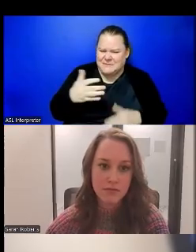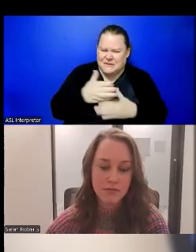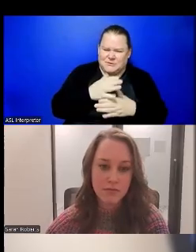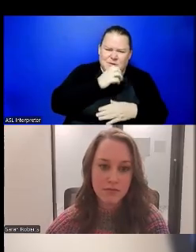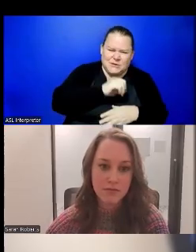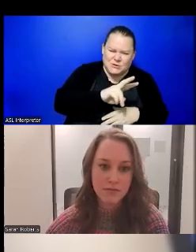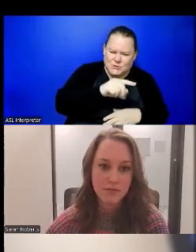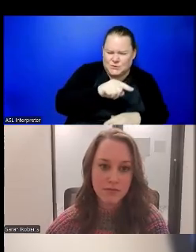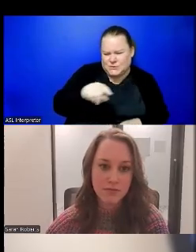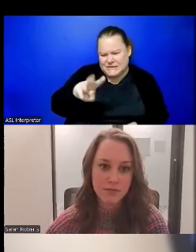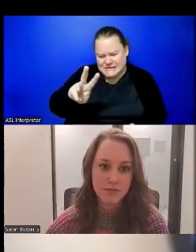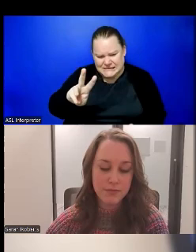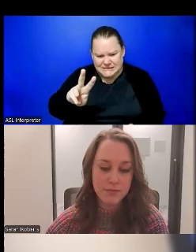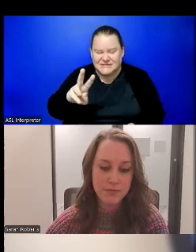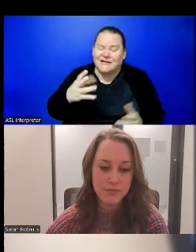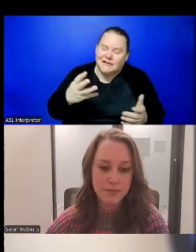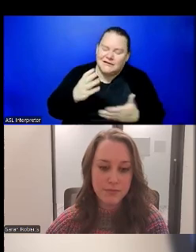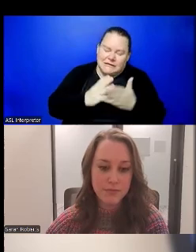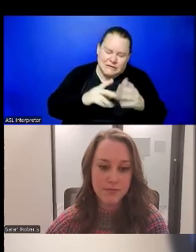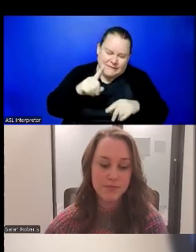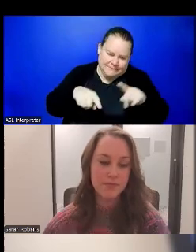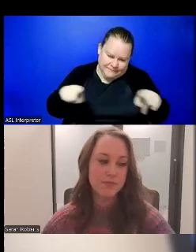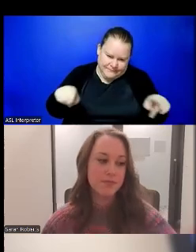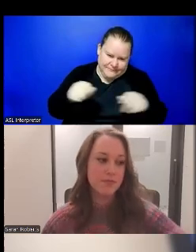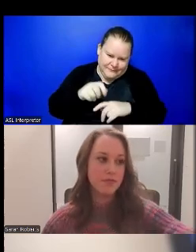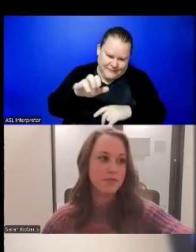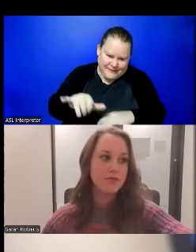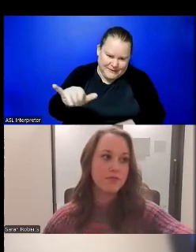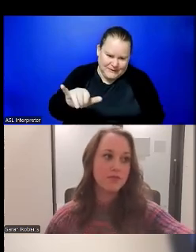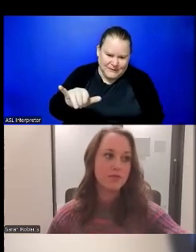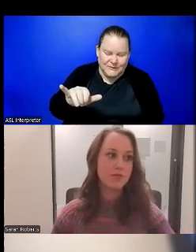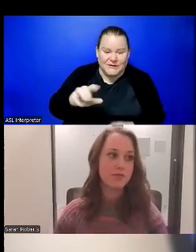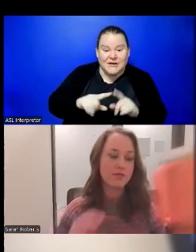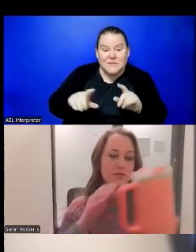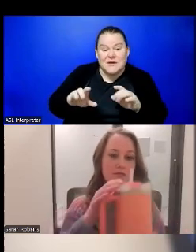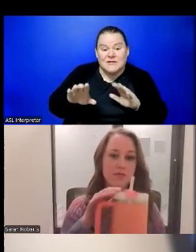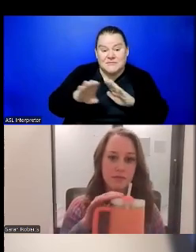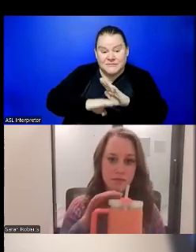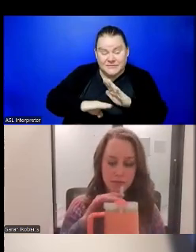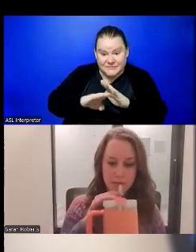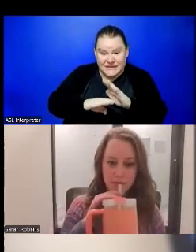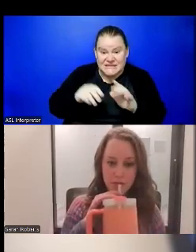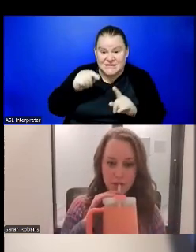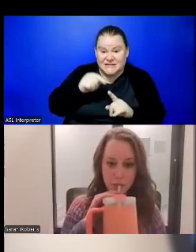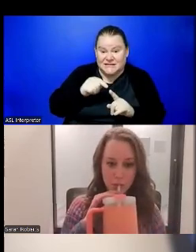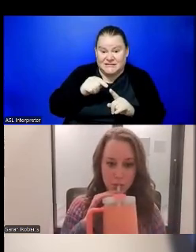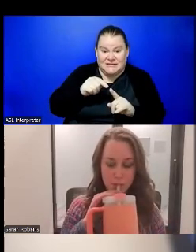Is definitely variability in that as well. And essentially, this hyperphagia is this significant preoccupation with